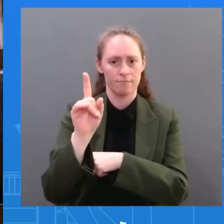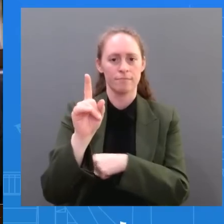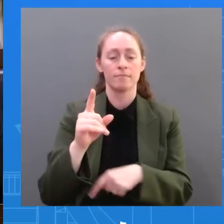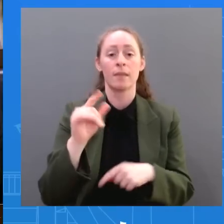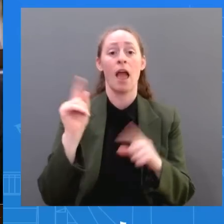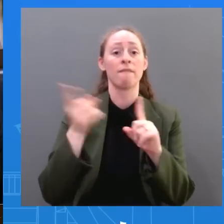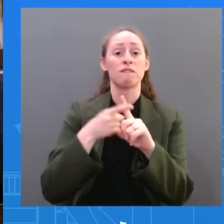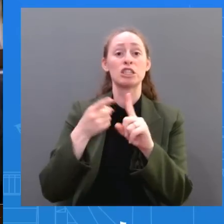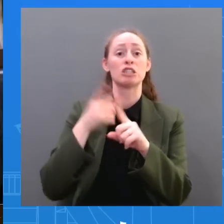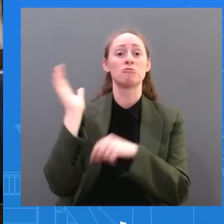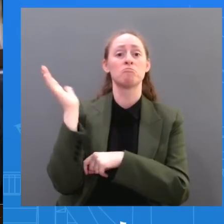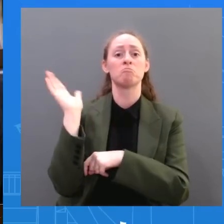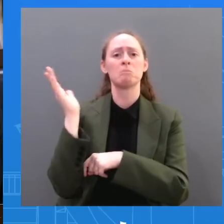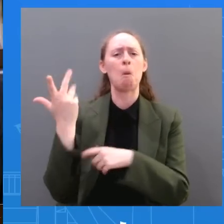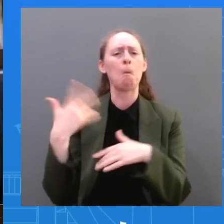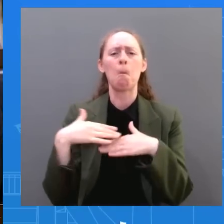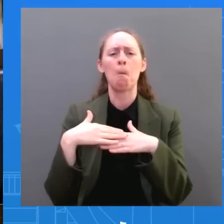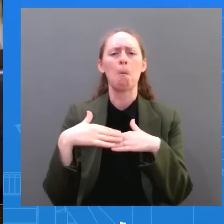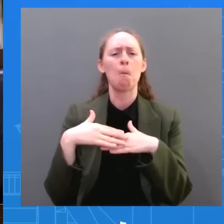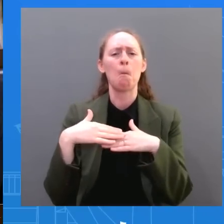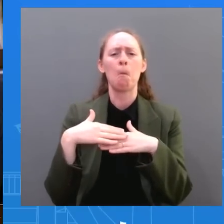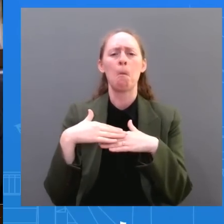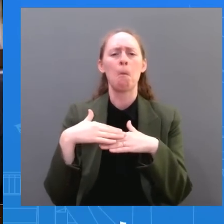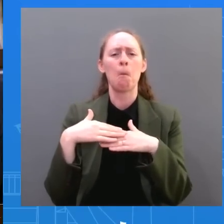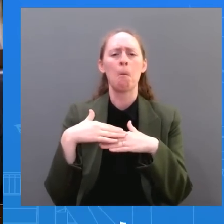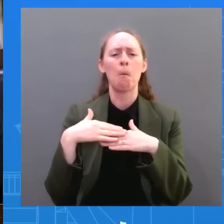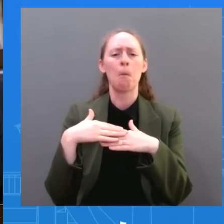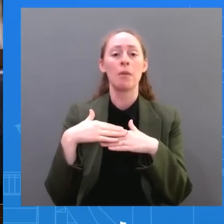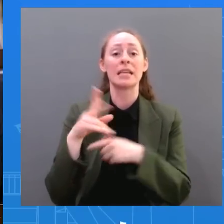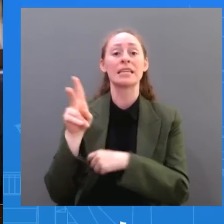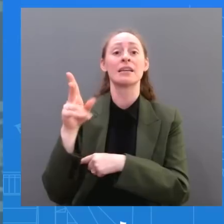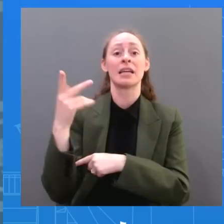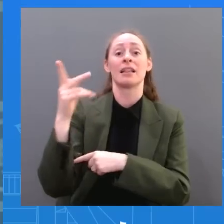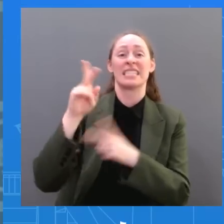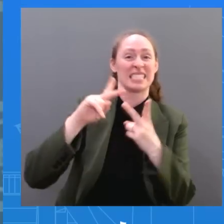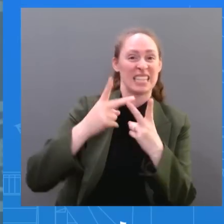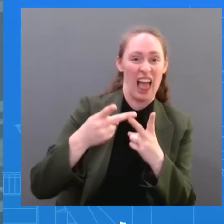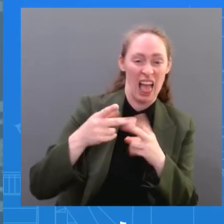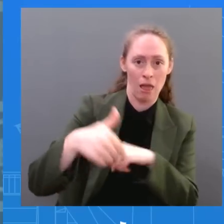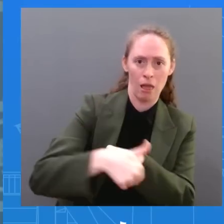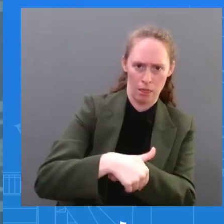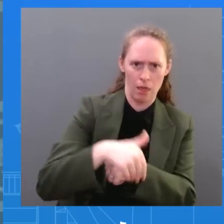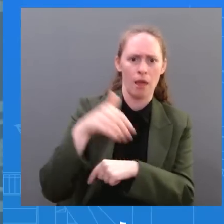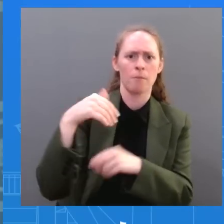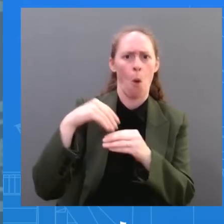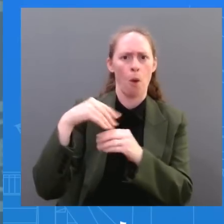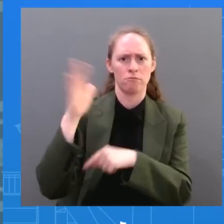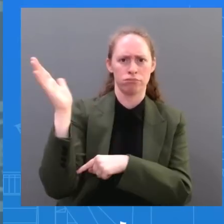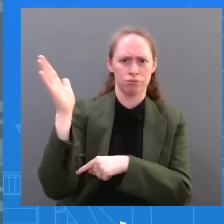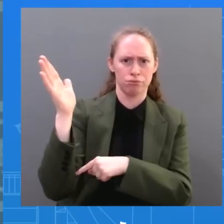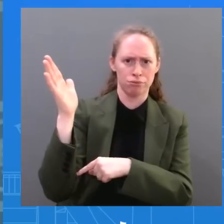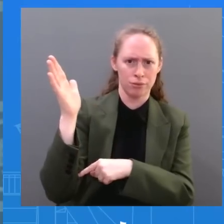he or his team felt he had initially missed the mark? Ms. Jean-Pierre: No, he felt that he needed to speak on that himself.